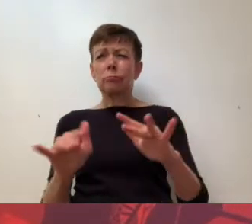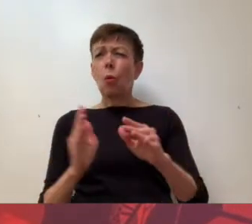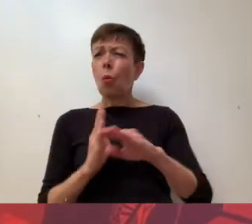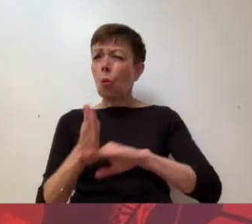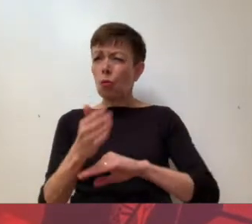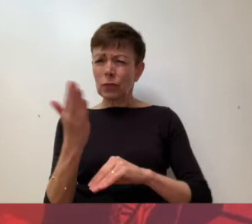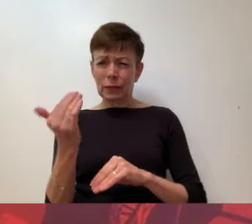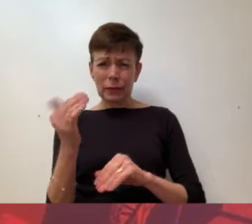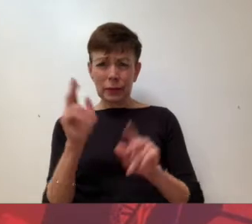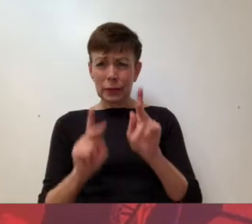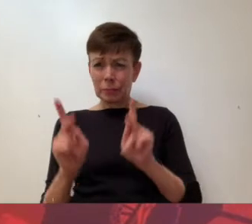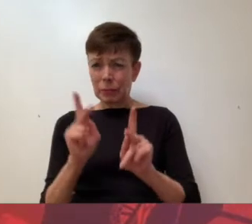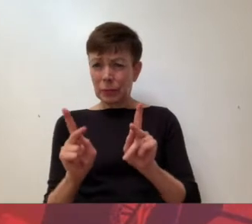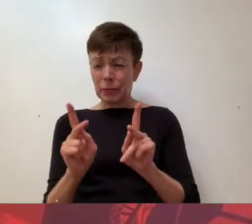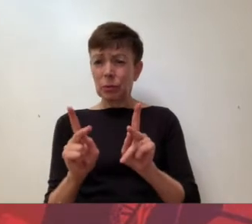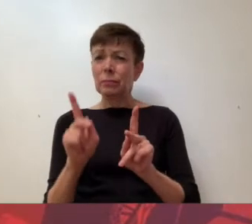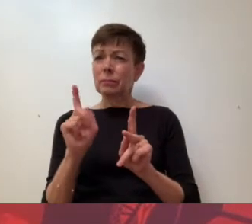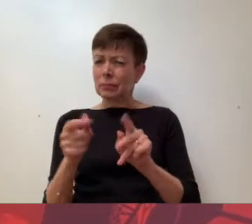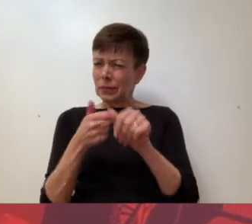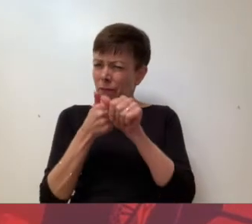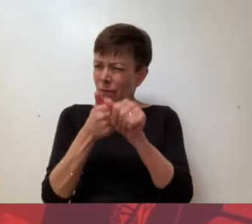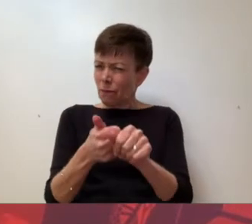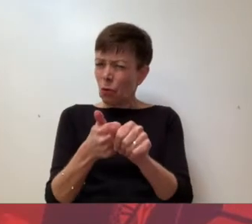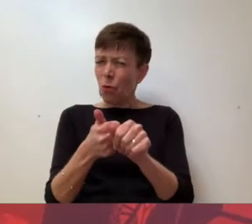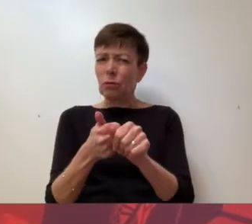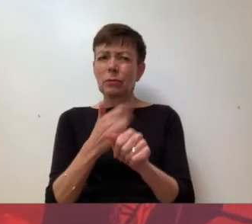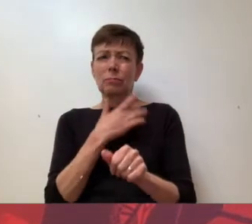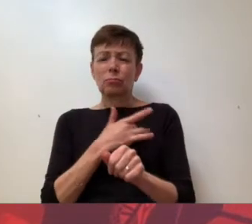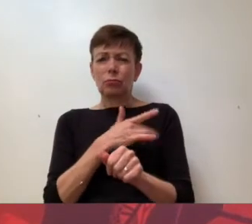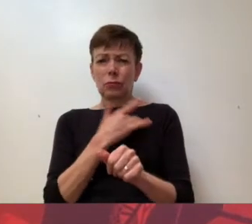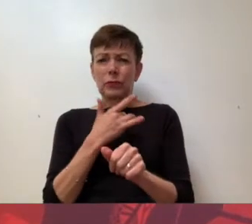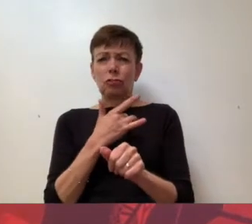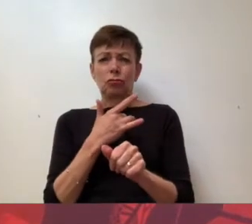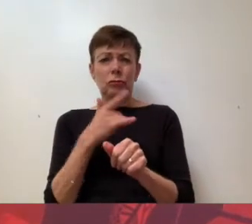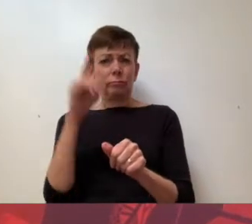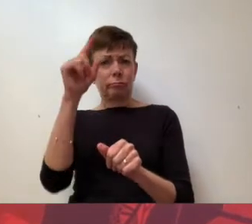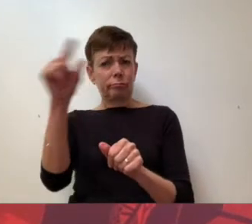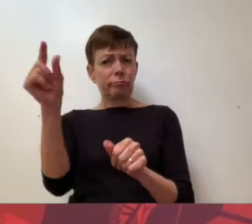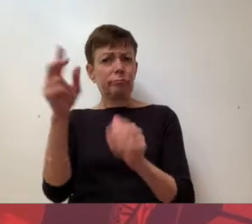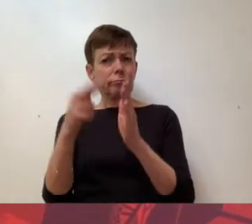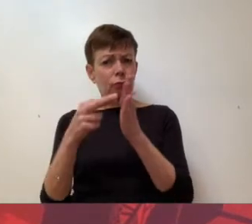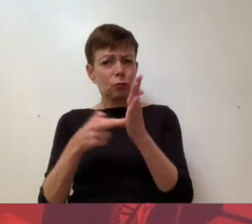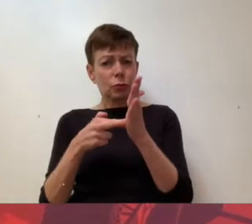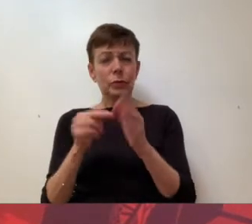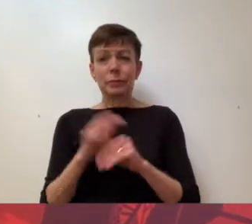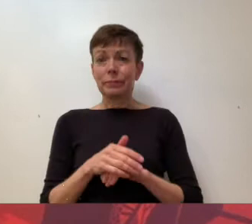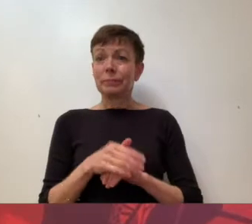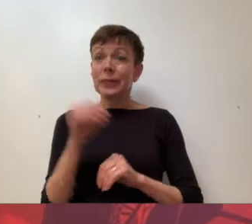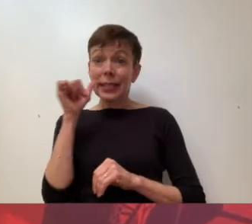public gatherings do not exceed 15 people, in alignment with the provincial direction.